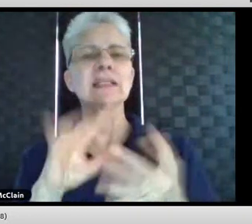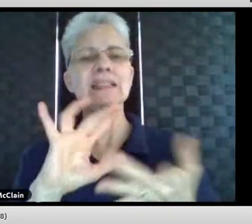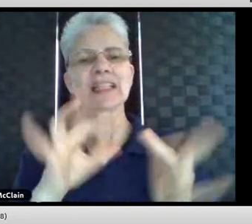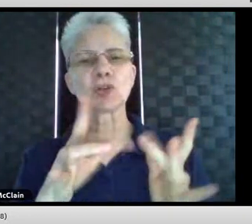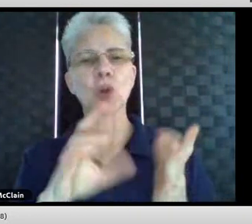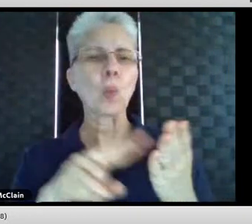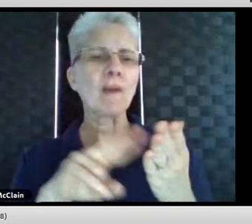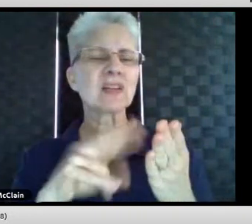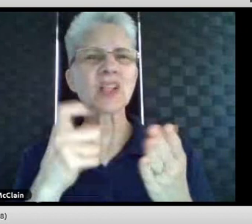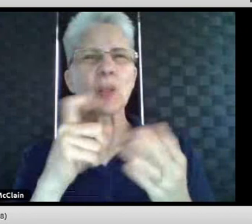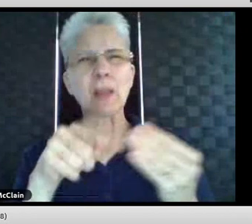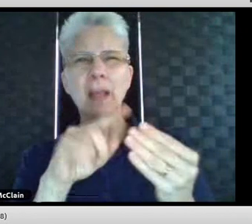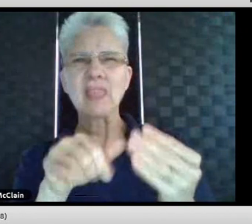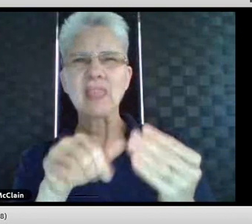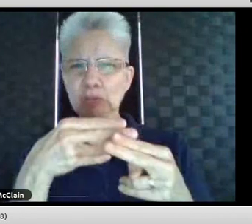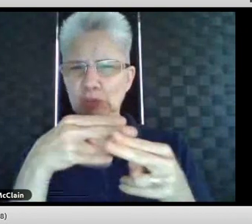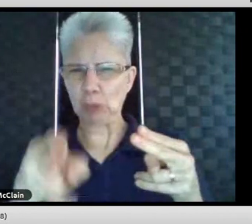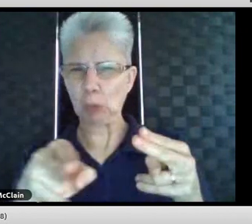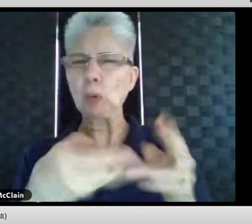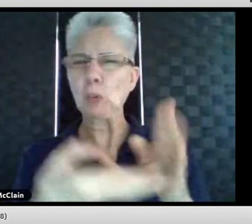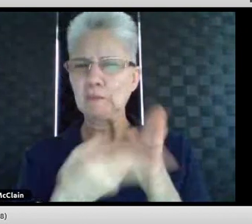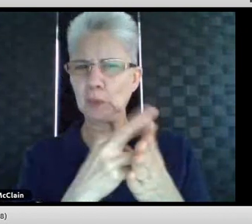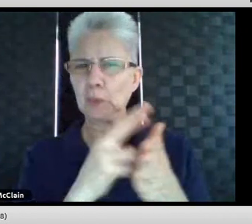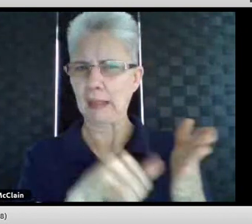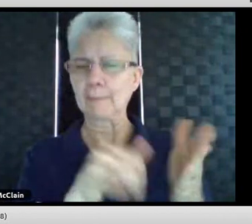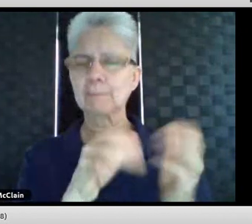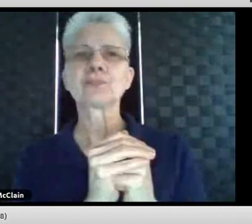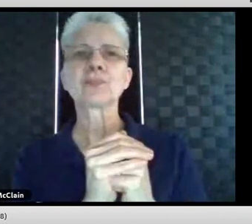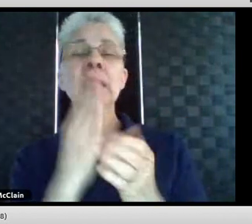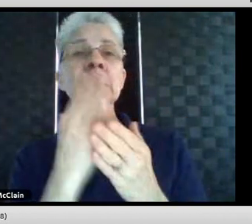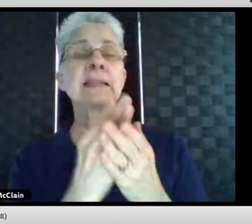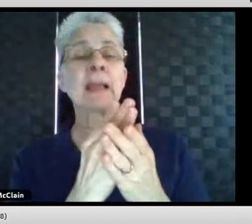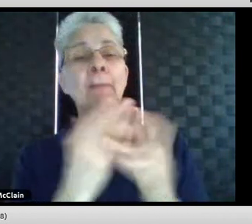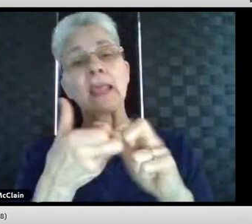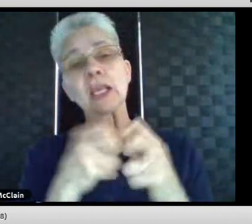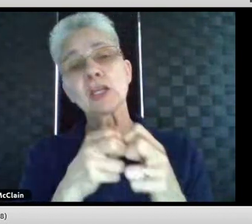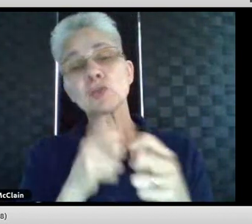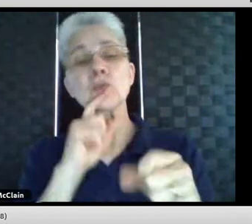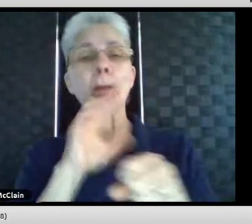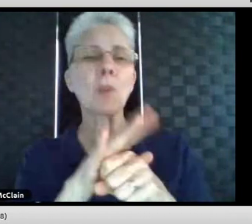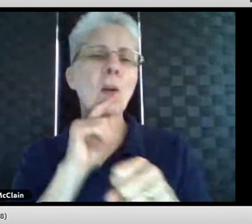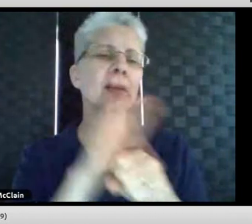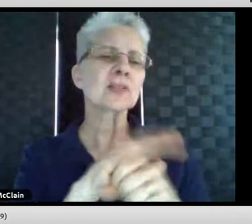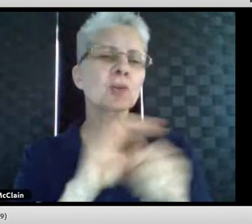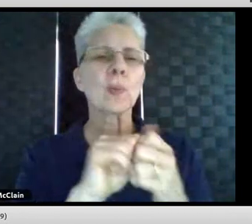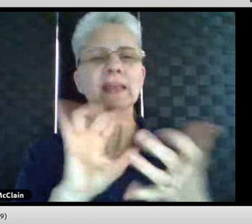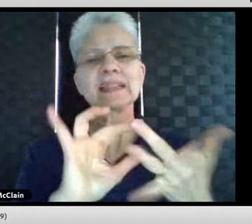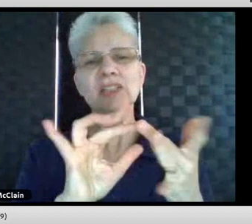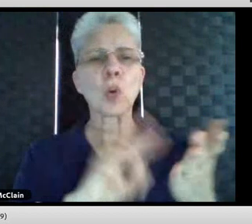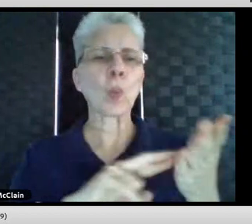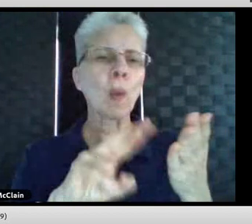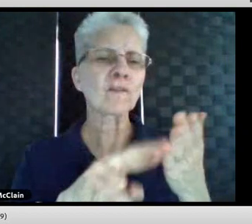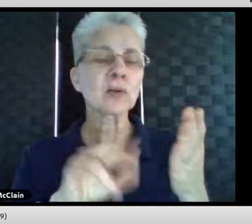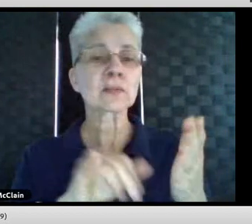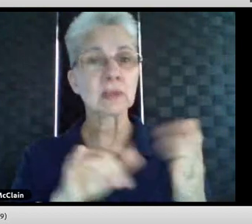a little bit about that, just a very brief review, some of the issues and promises with digital reference. Is it different?